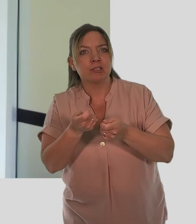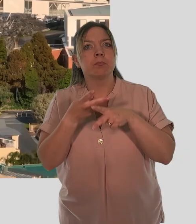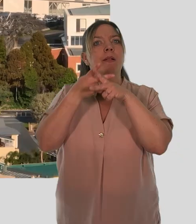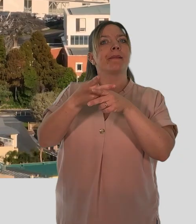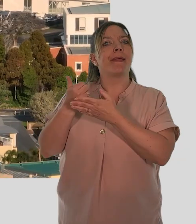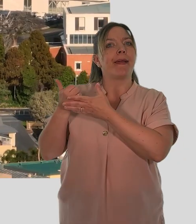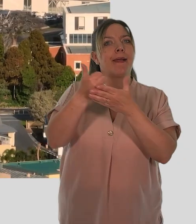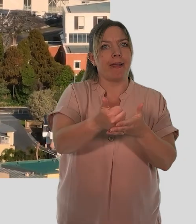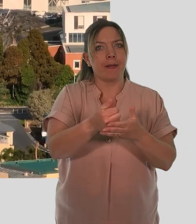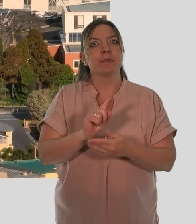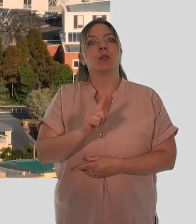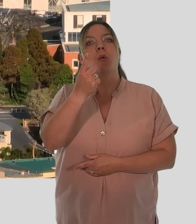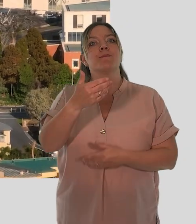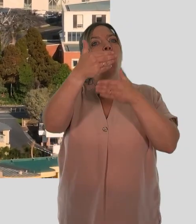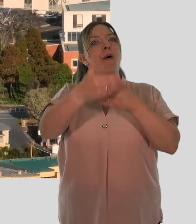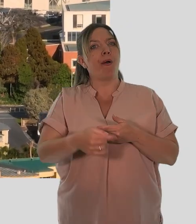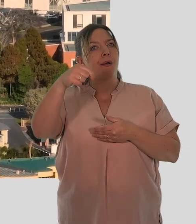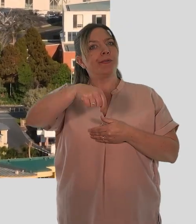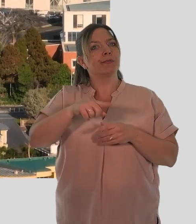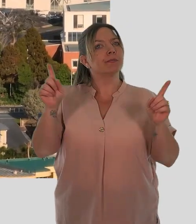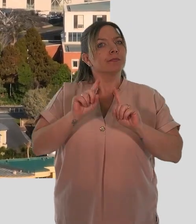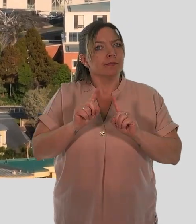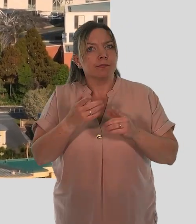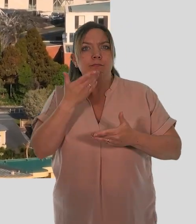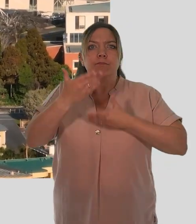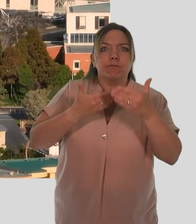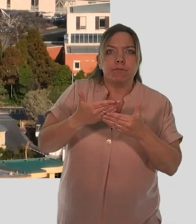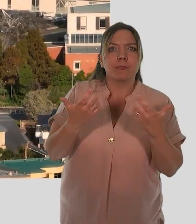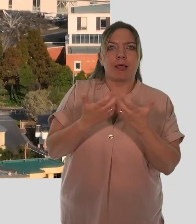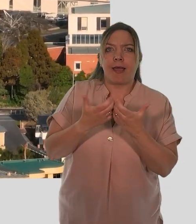in this region, such that it can have a significant effect on dementia.